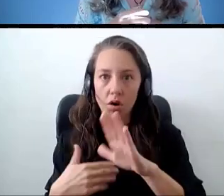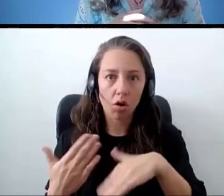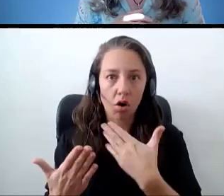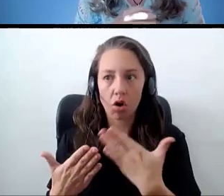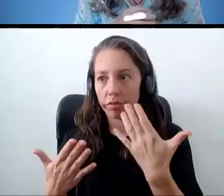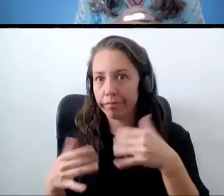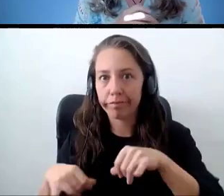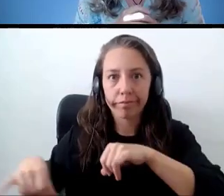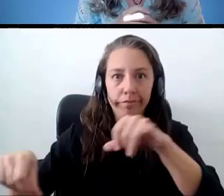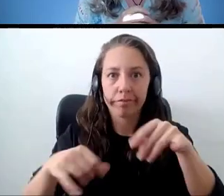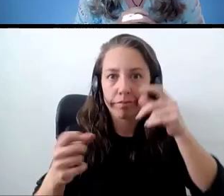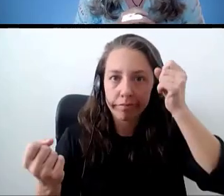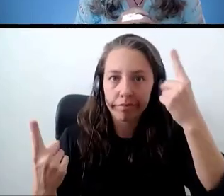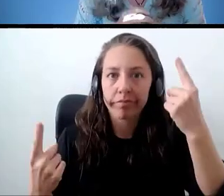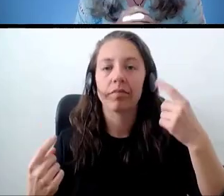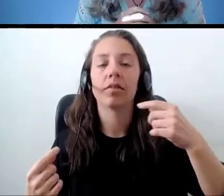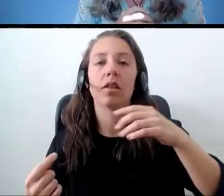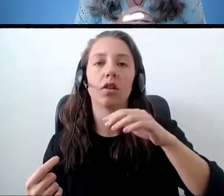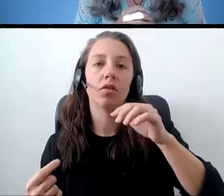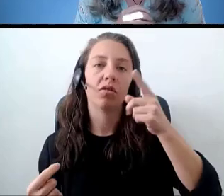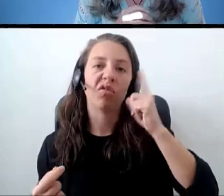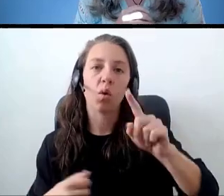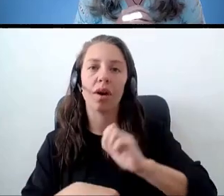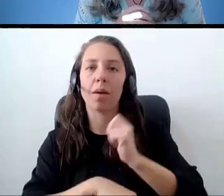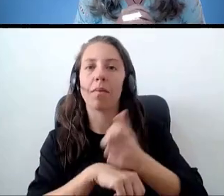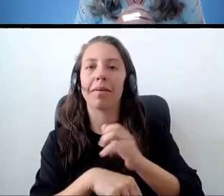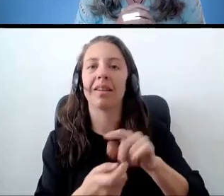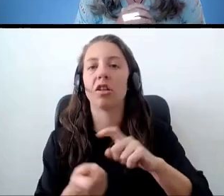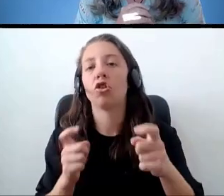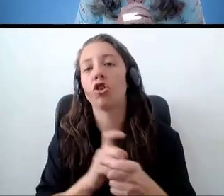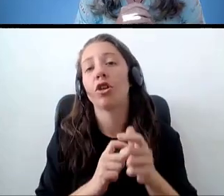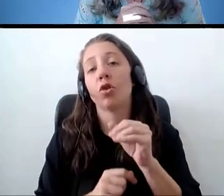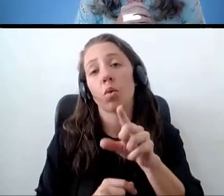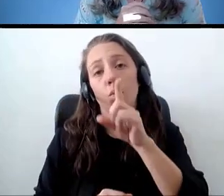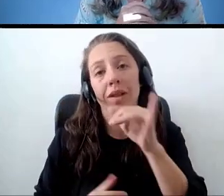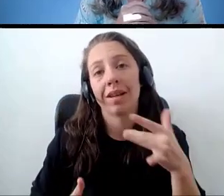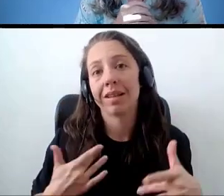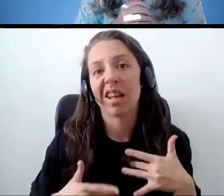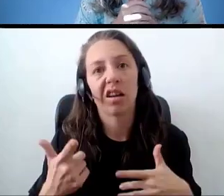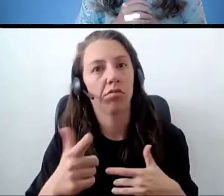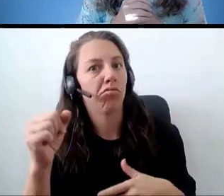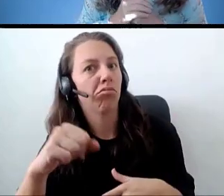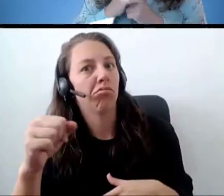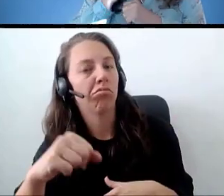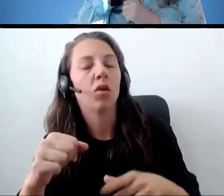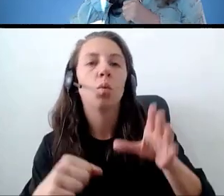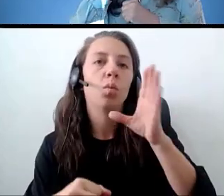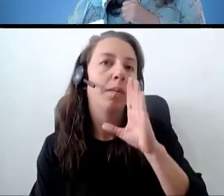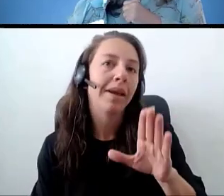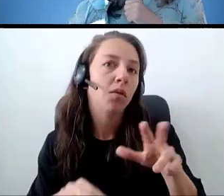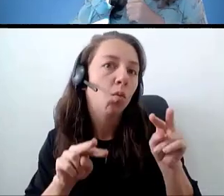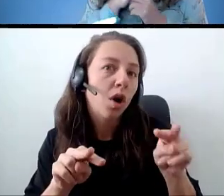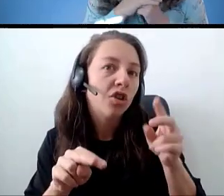for research project grants. It's really, you know, it's quite exciting. Cynthia Dwyer It really is. We'll be watching for more to come on this important change